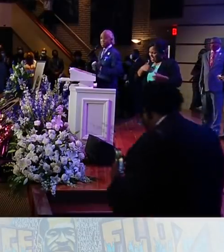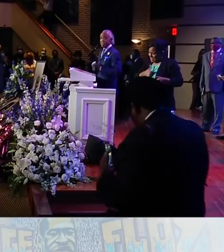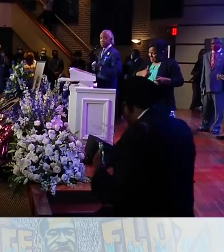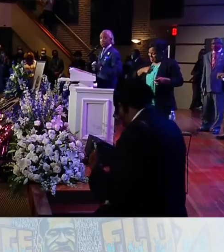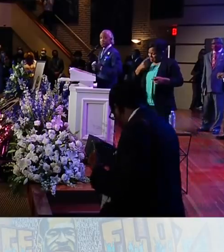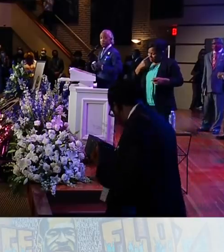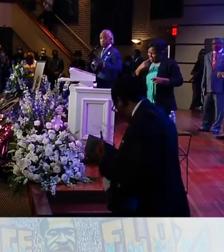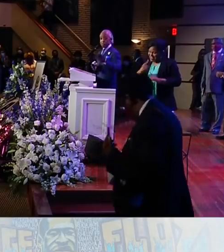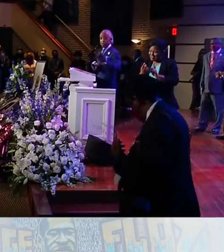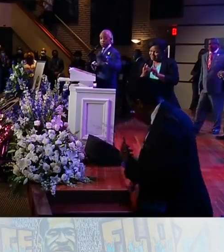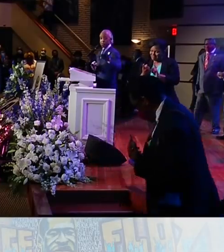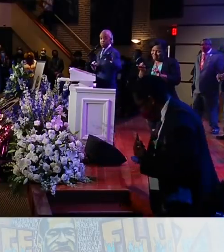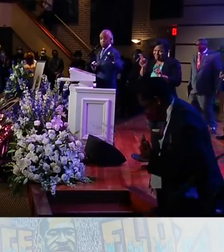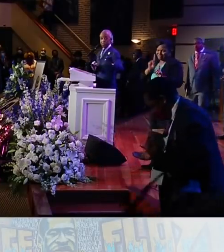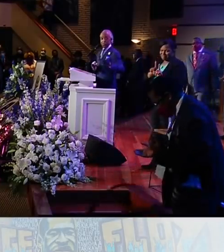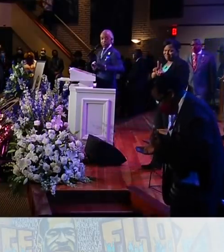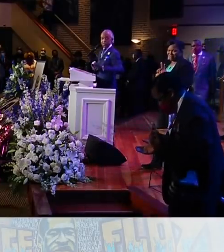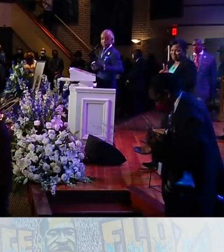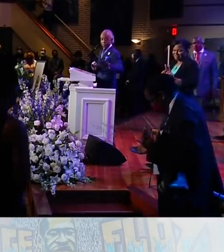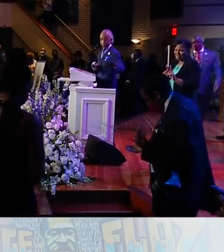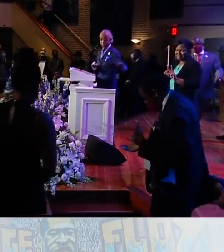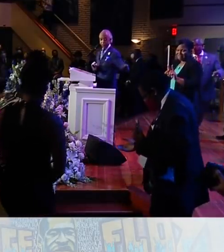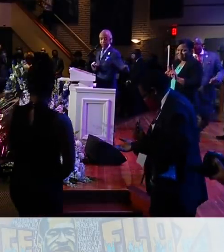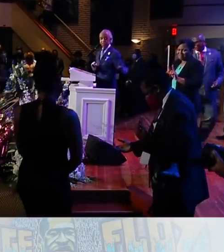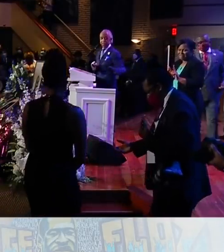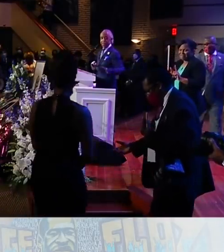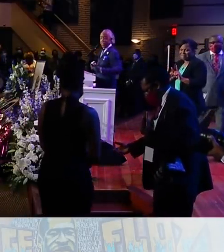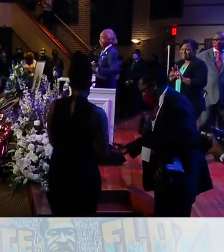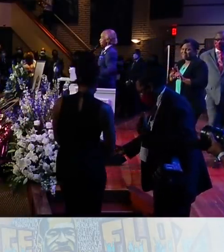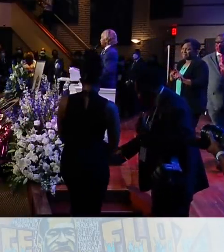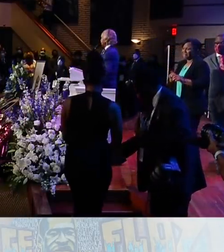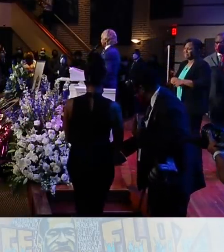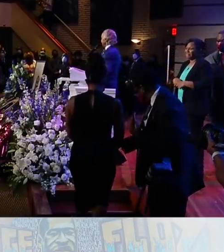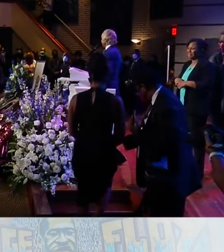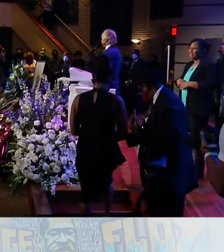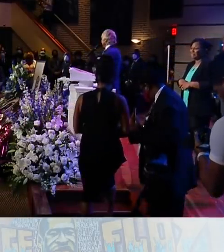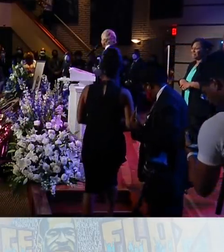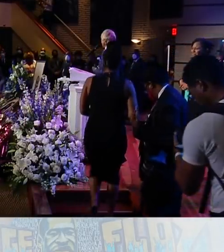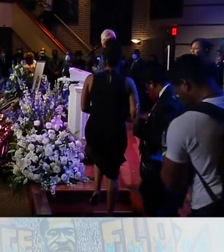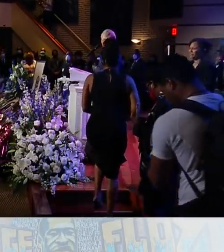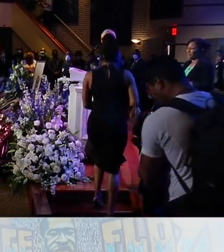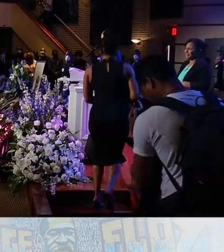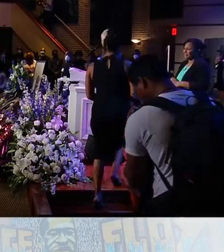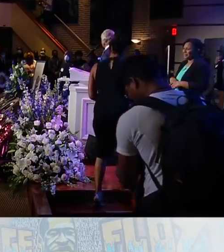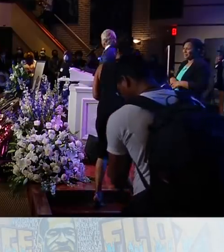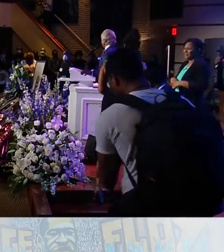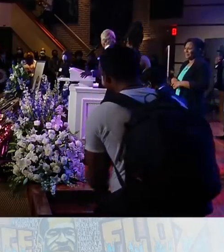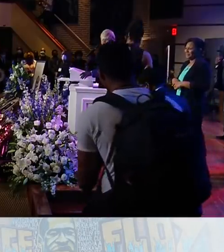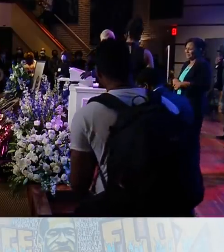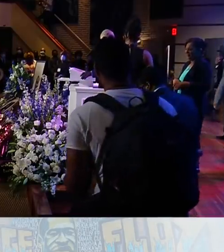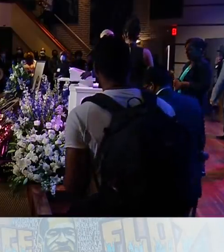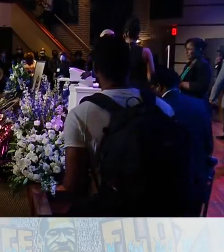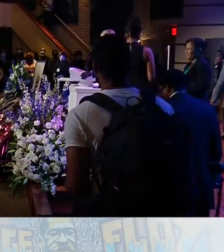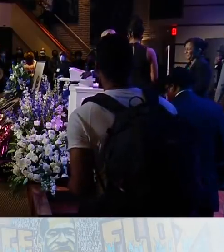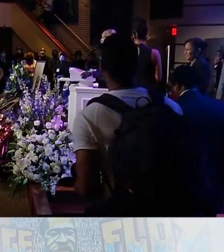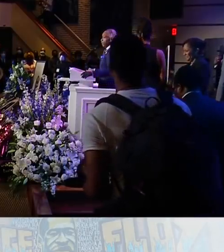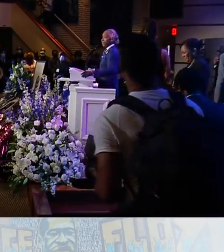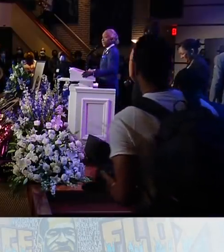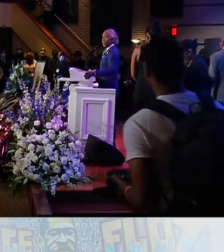THINK WE WANT ONE WOMAN UP HERE. TIFFANY SAID I WAS DISRESPECTFUL, WOULD YOU STAND WITH US, IF I HAVE ANY HADDISH